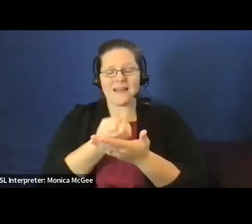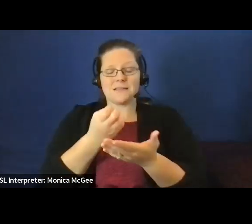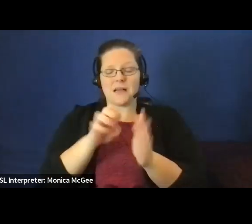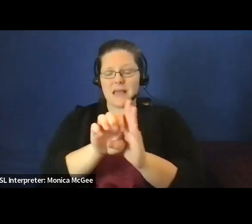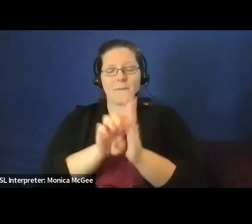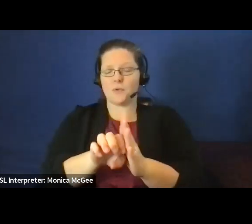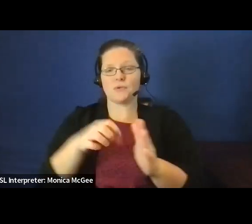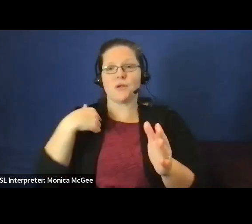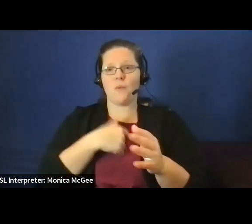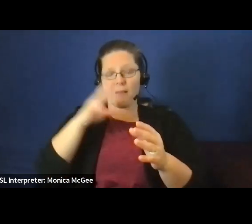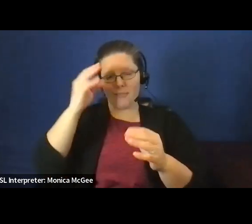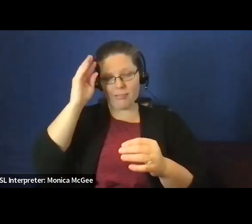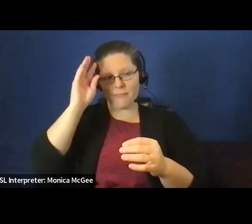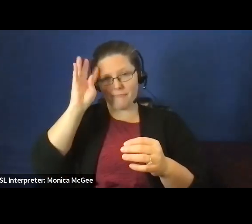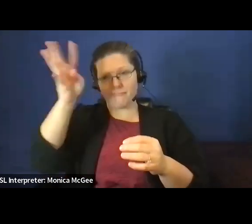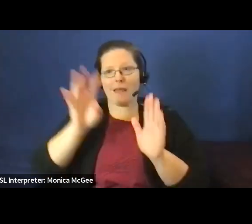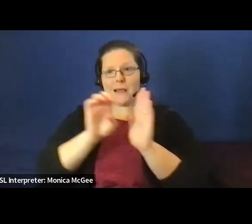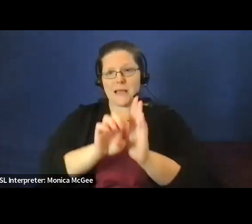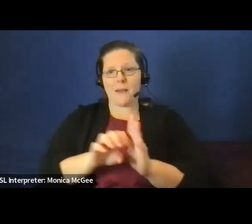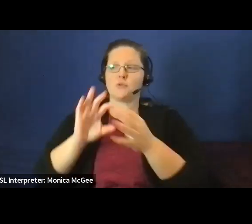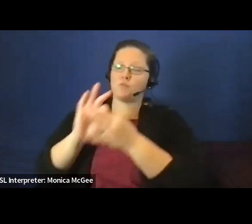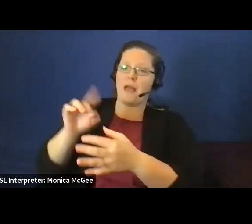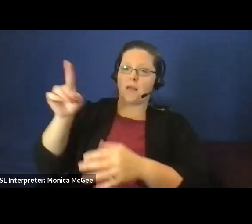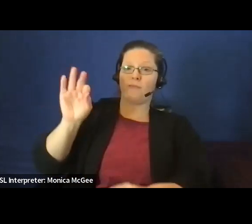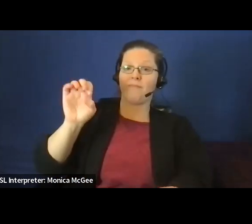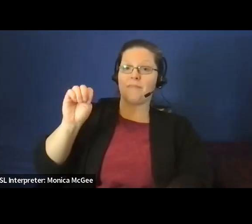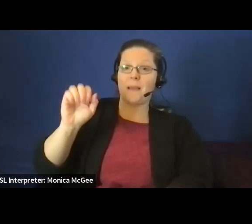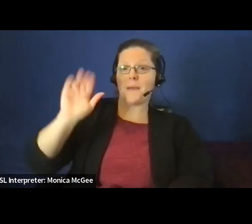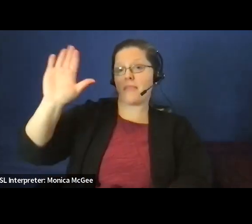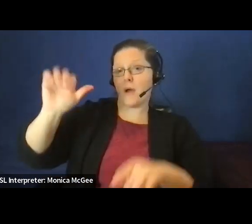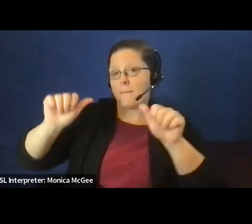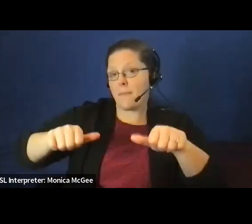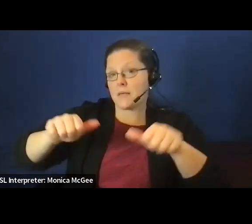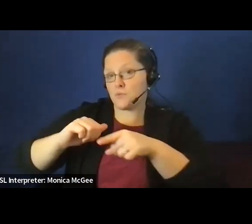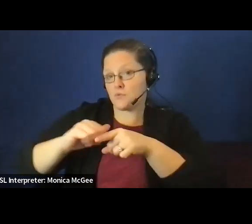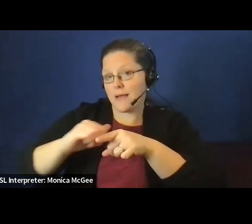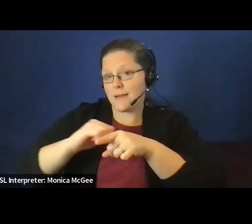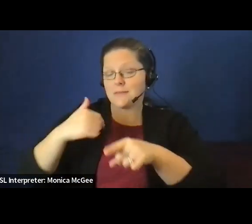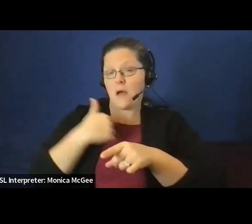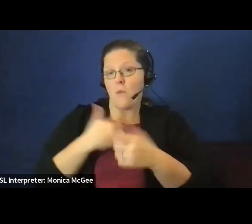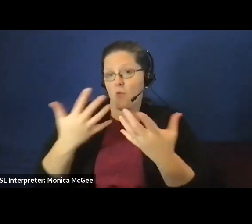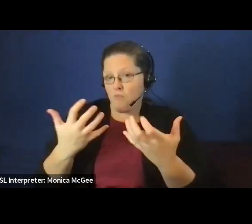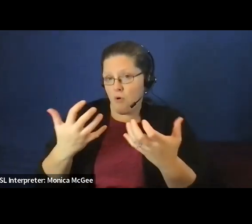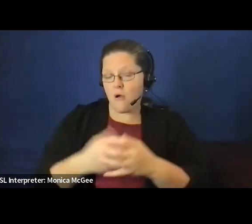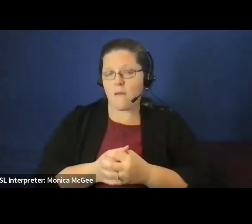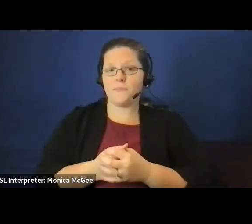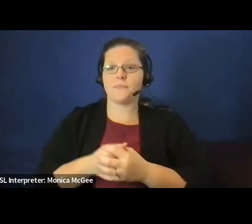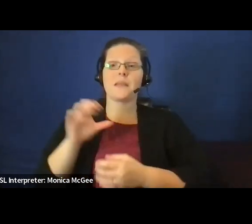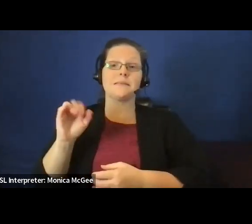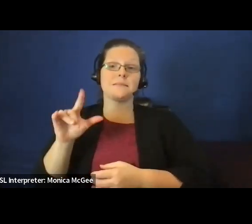prepare for a storm. Provide examples of, you know -- we came up with examples of possible additional